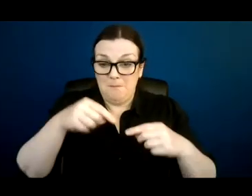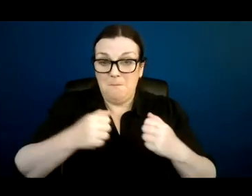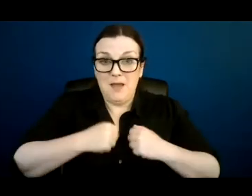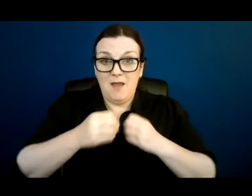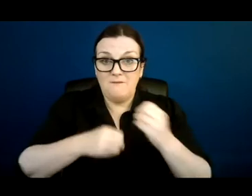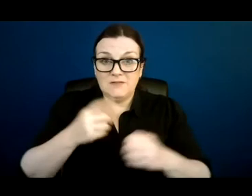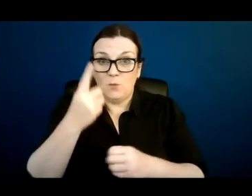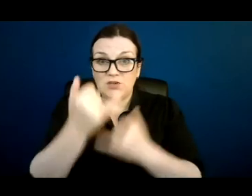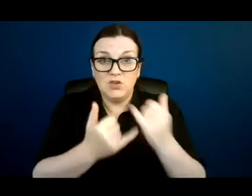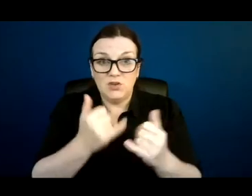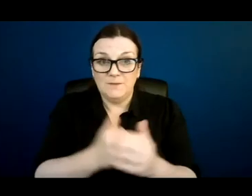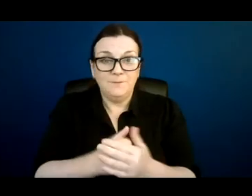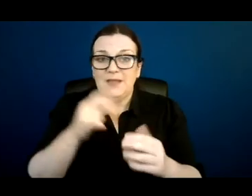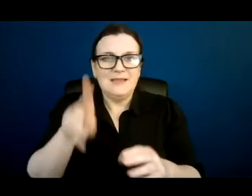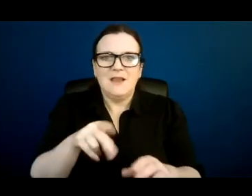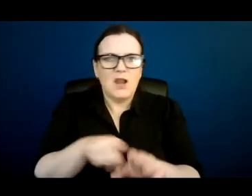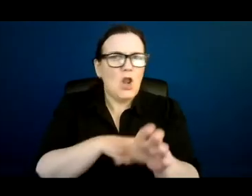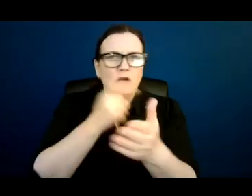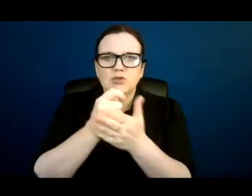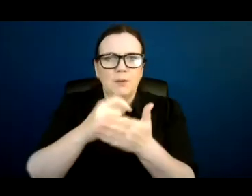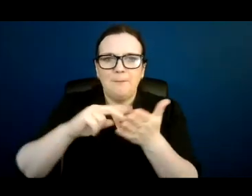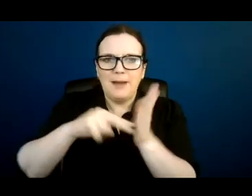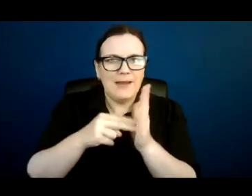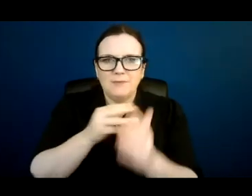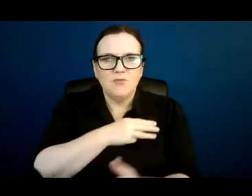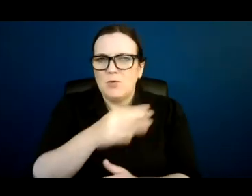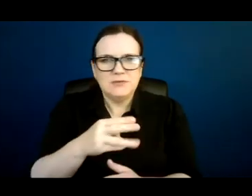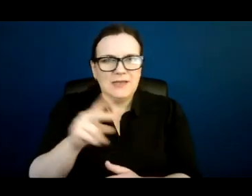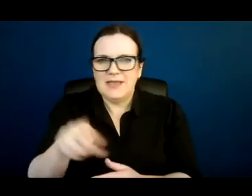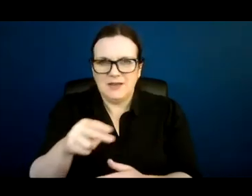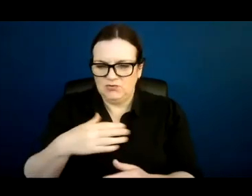be giving long term planning and proposals. It will have to be short to medium term,